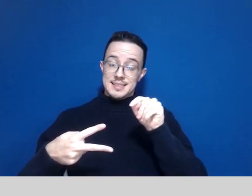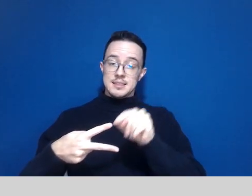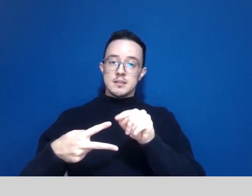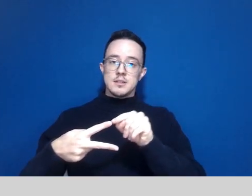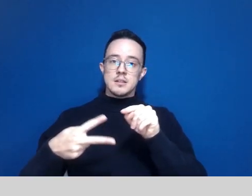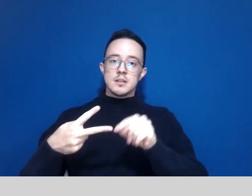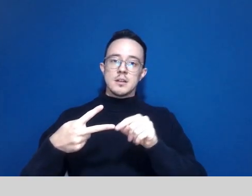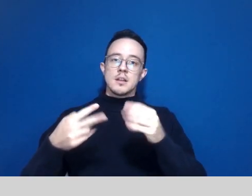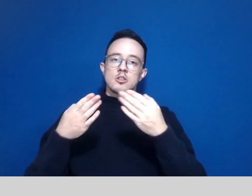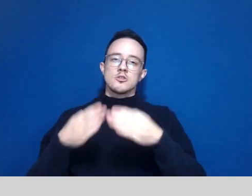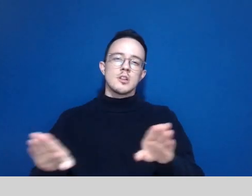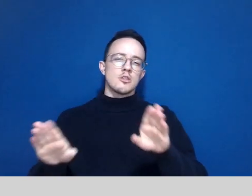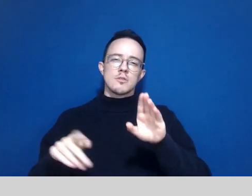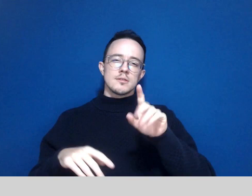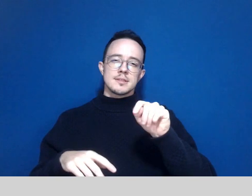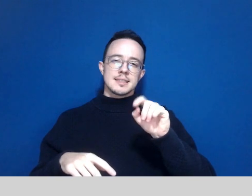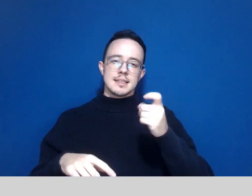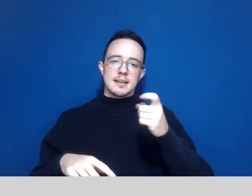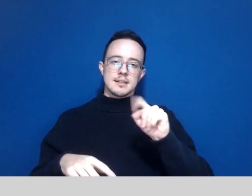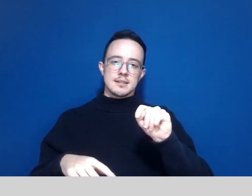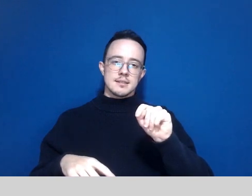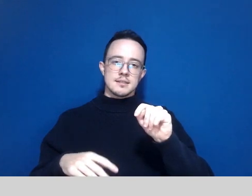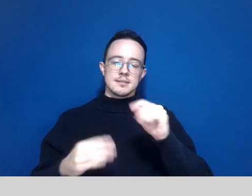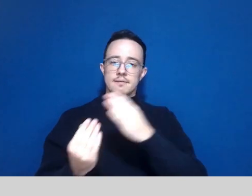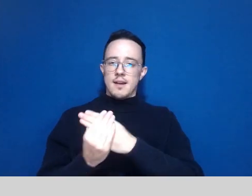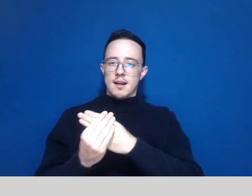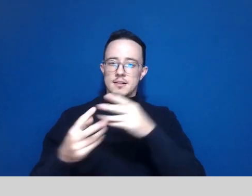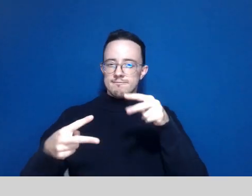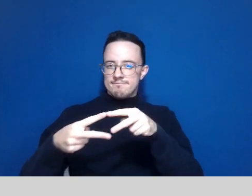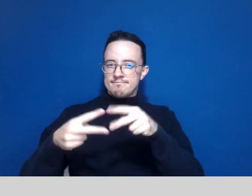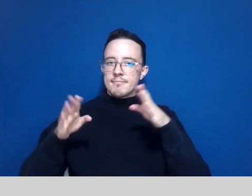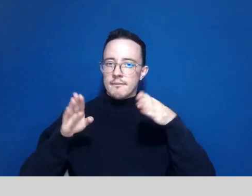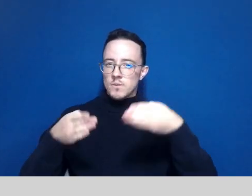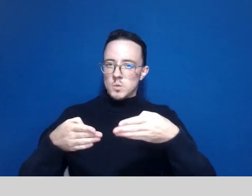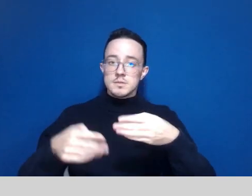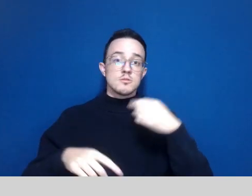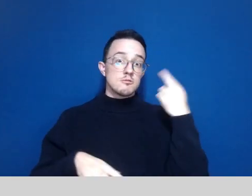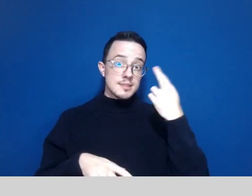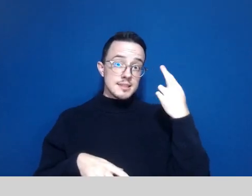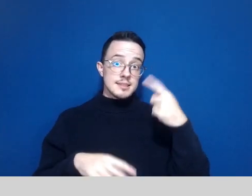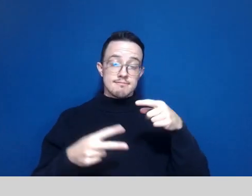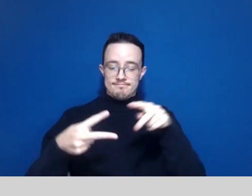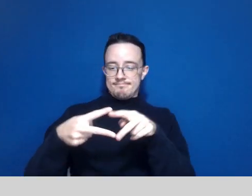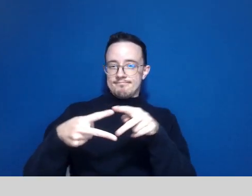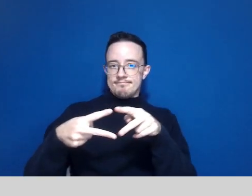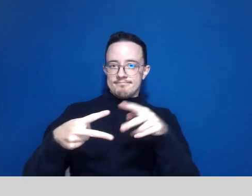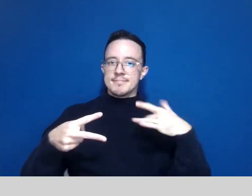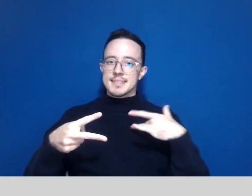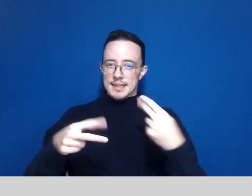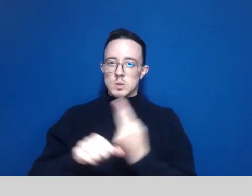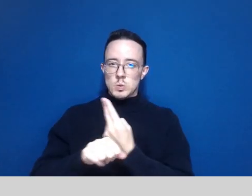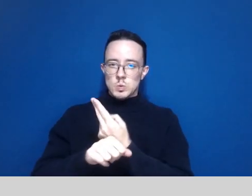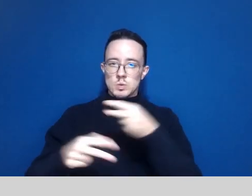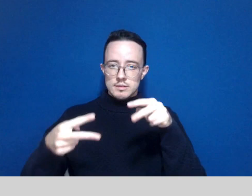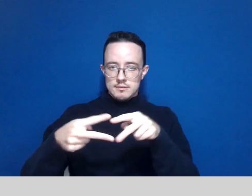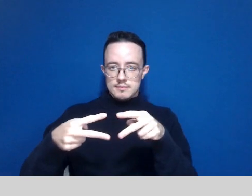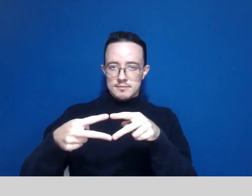and we're going to talk about just your generic text file. And the reason I'm talking about those is because those are the ones that I use.